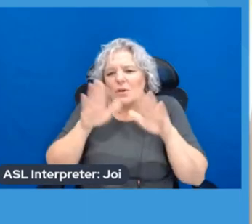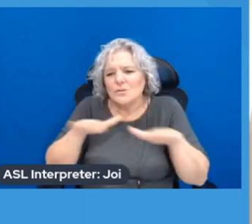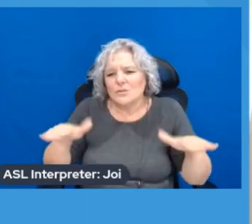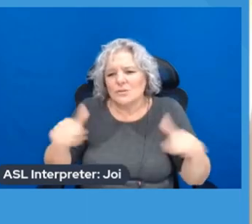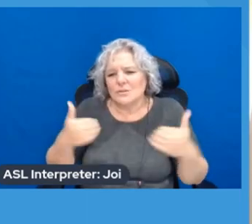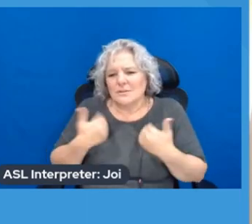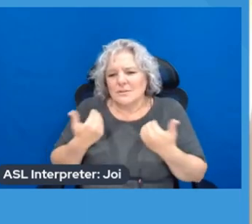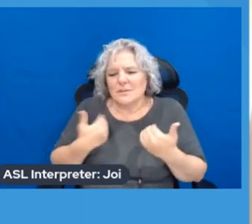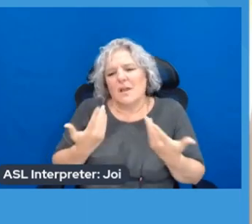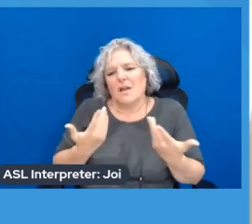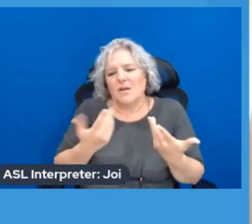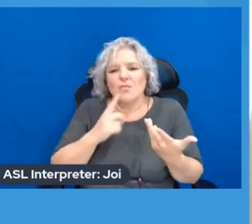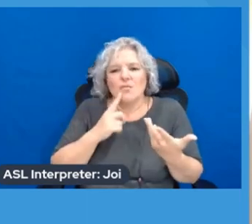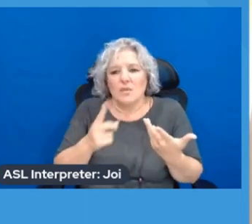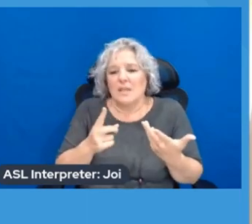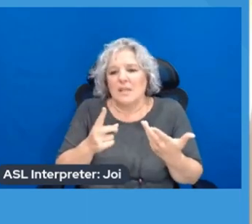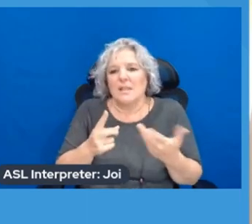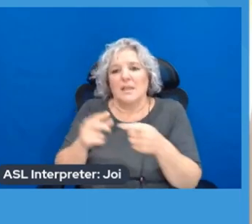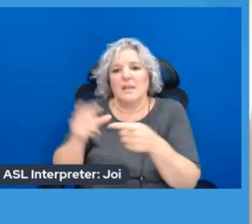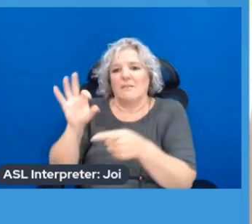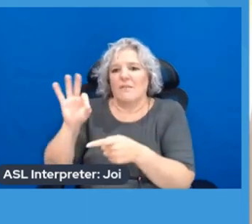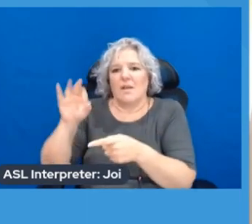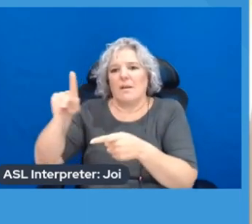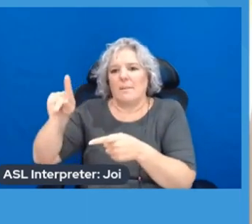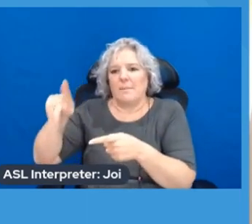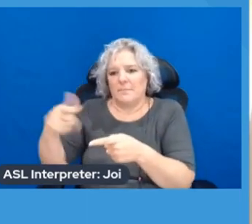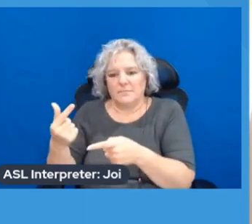drove Frank Porter Graham for decades.